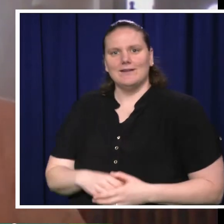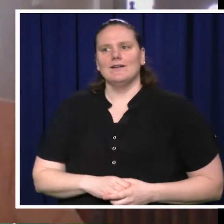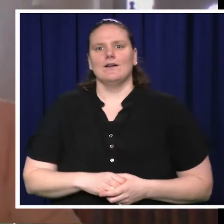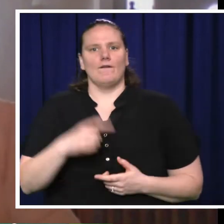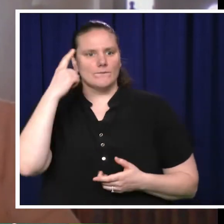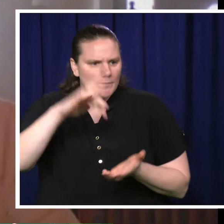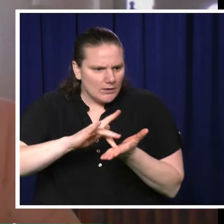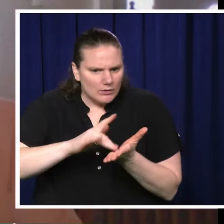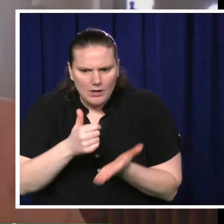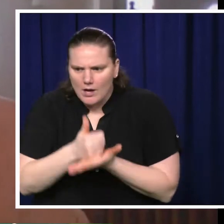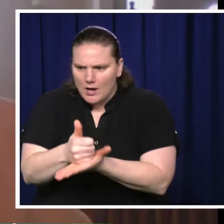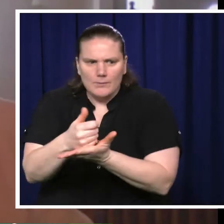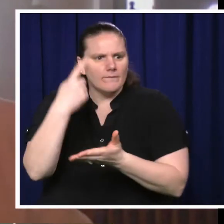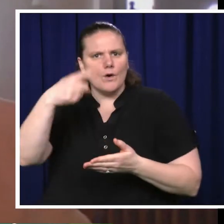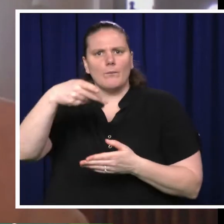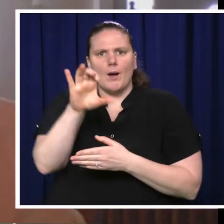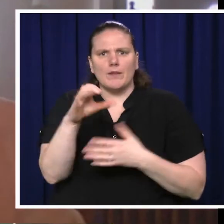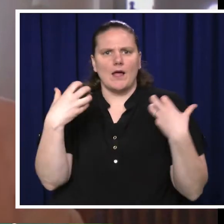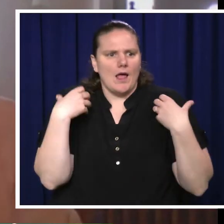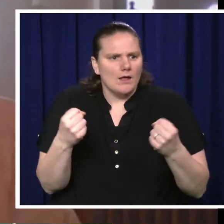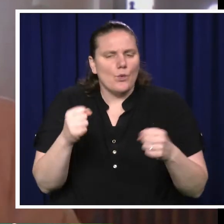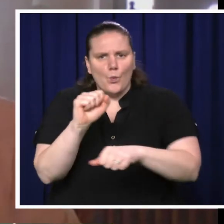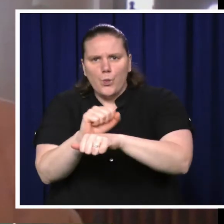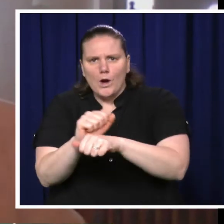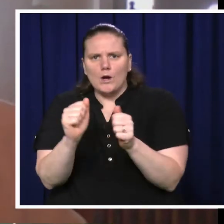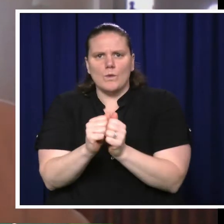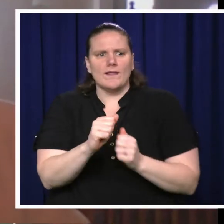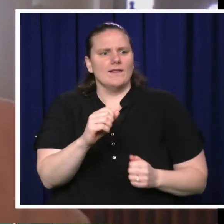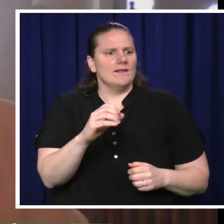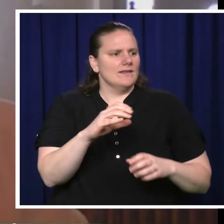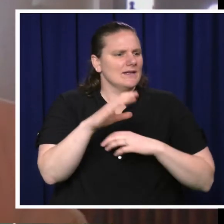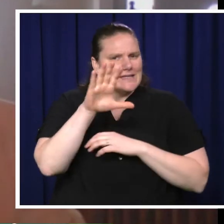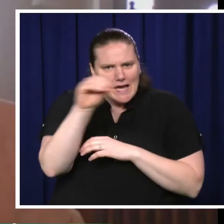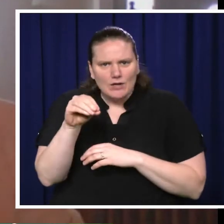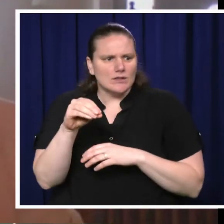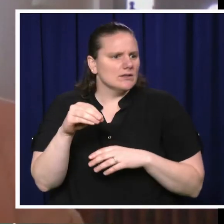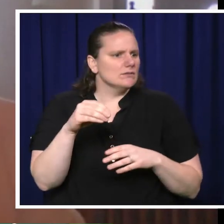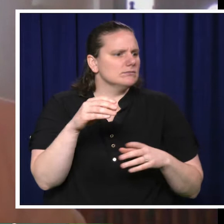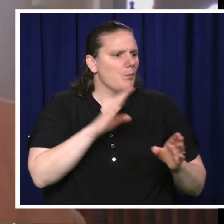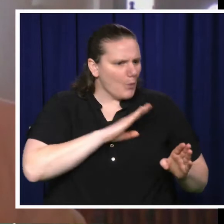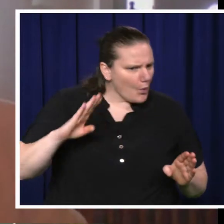Dr. Melnick provides medical direction for the county's Department of Public Health works with the county's Board of